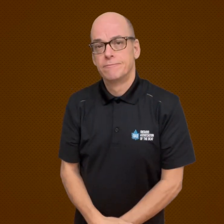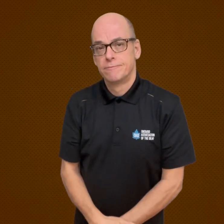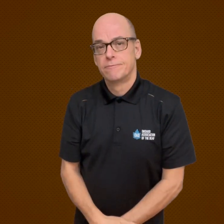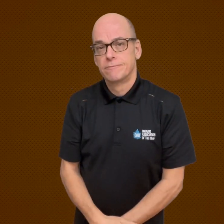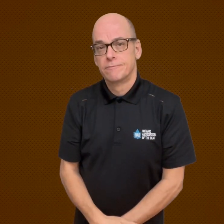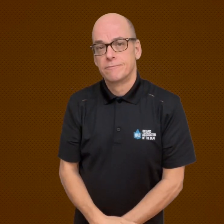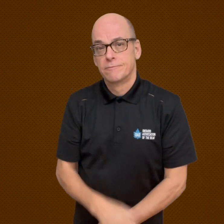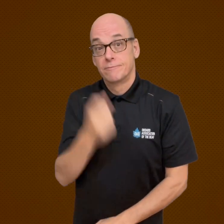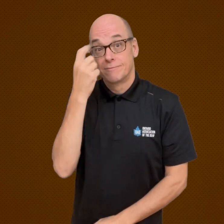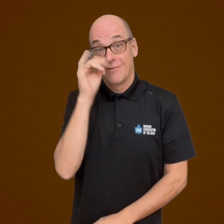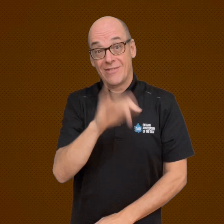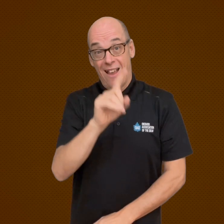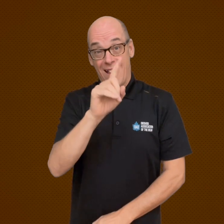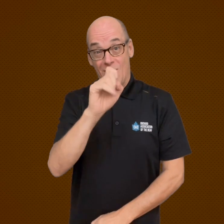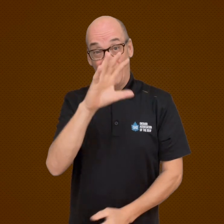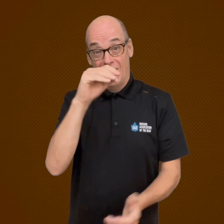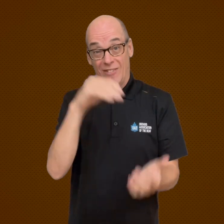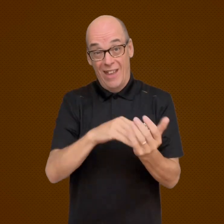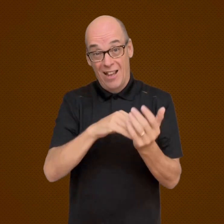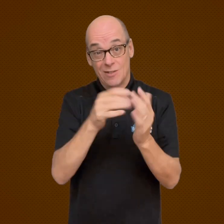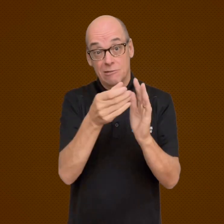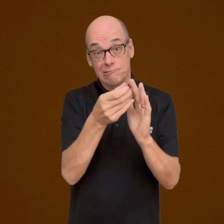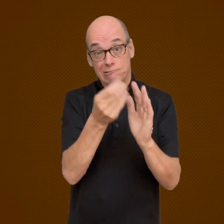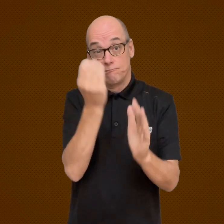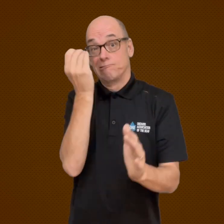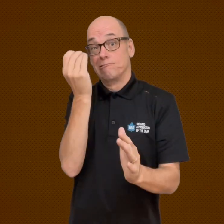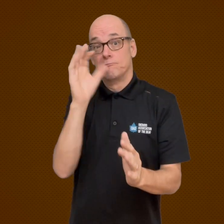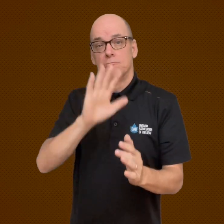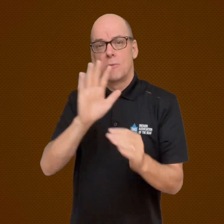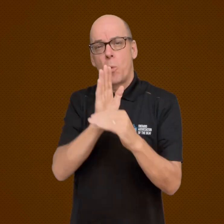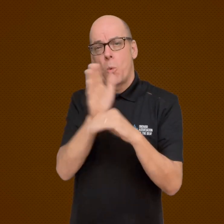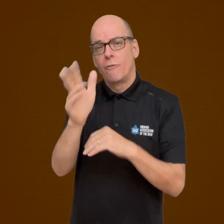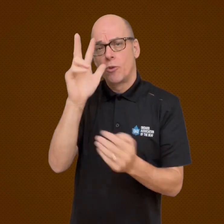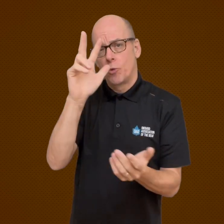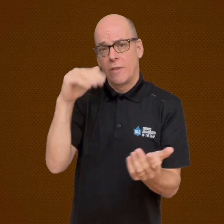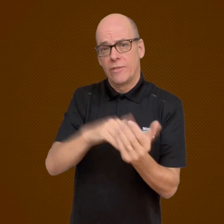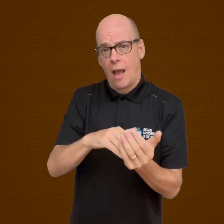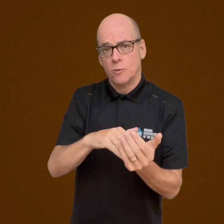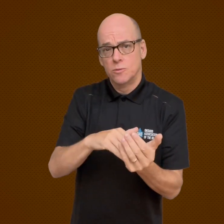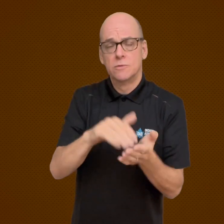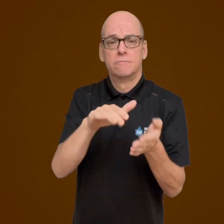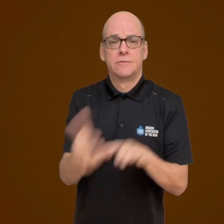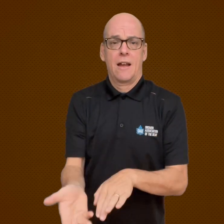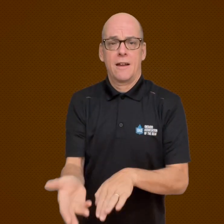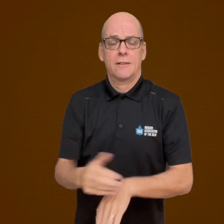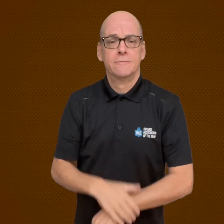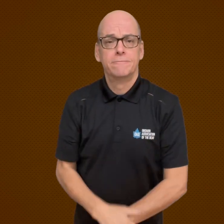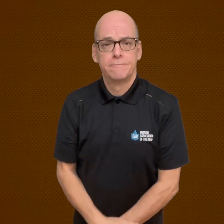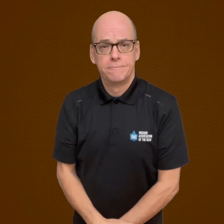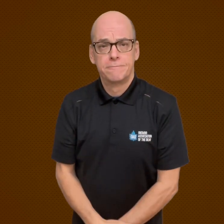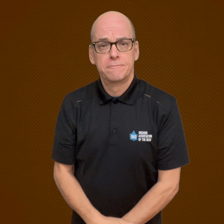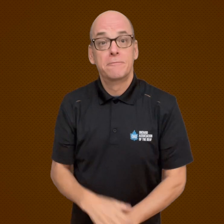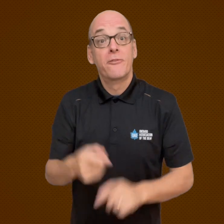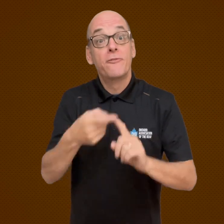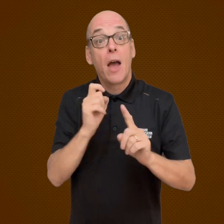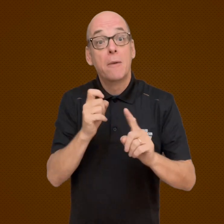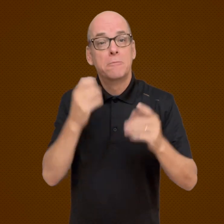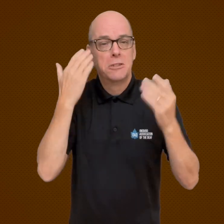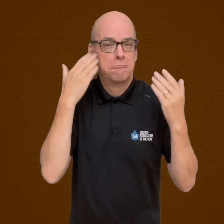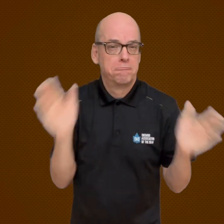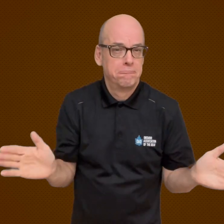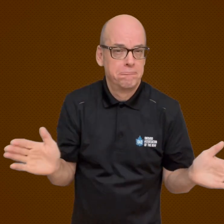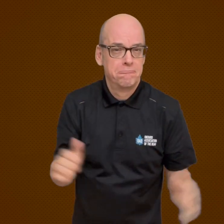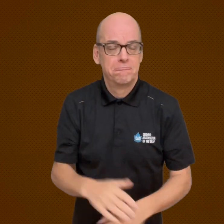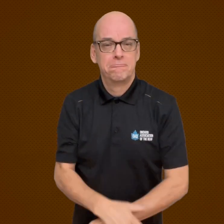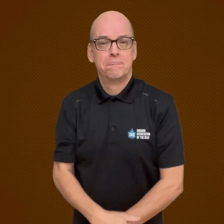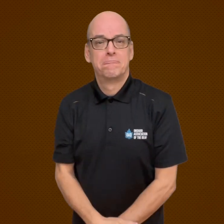Out of those 150,000 children, over 3,000 of them died there from unknown causes.